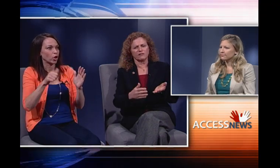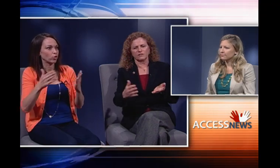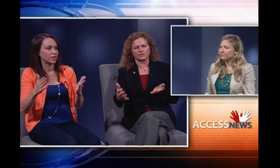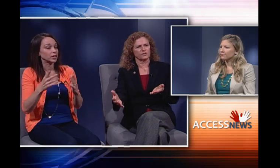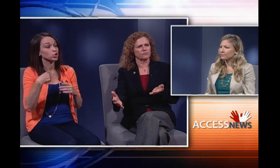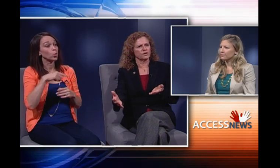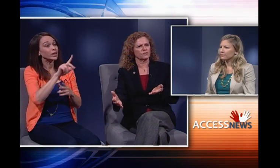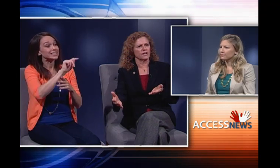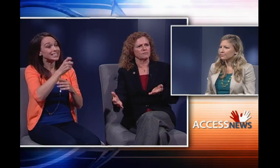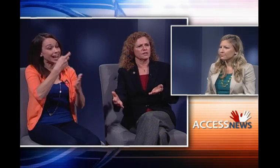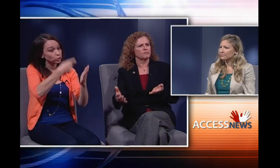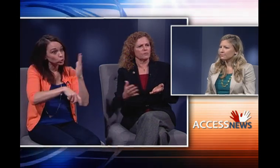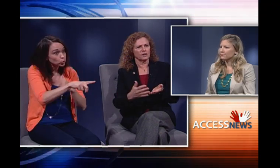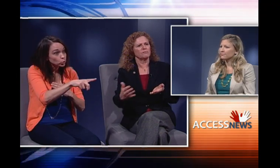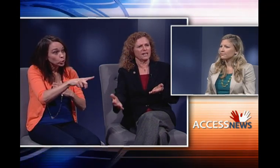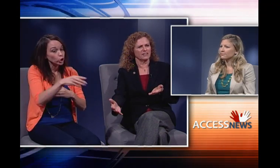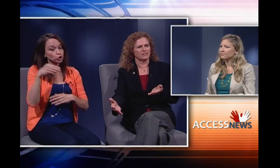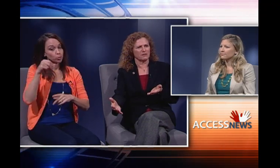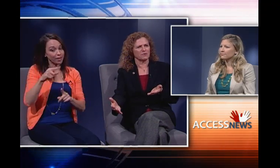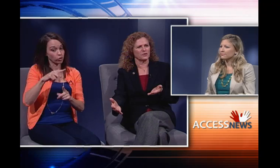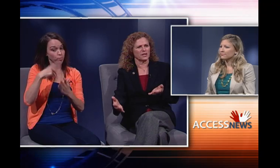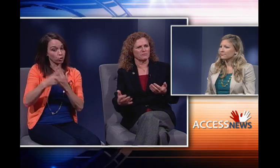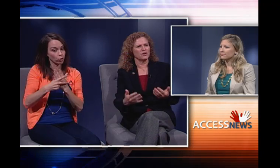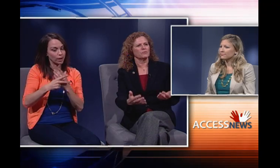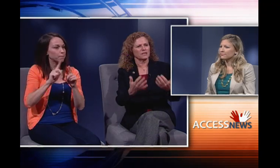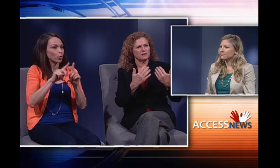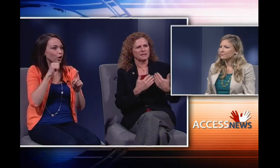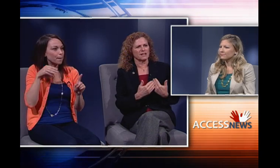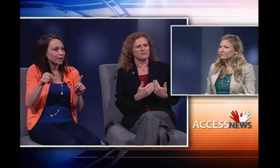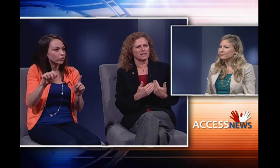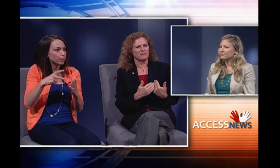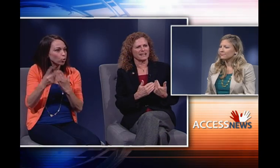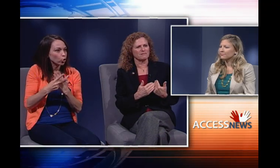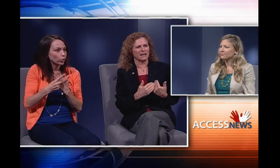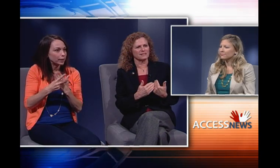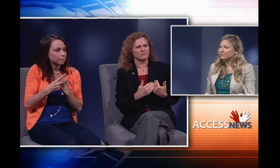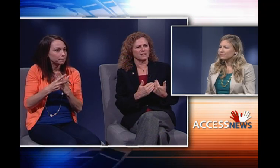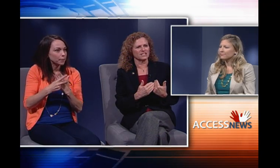for a certain program, but we're not paying for that program. We're keeping that money back to balance the budget.